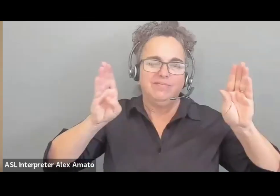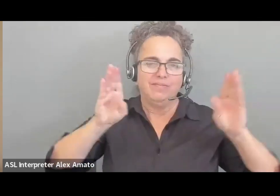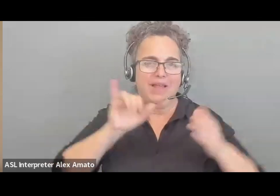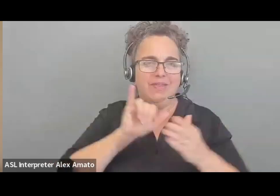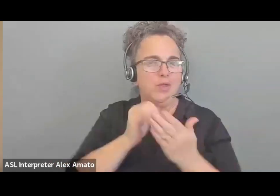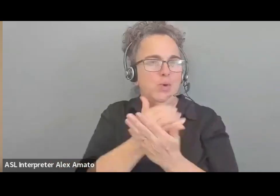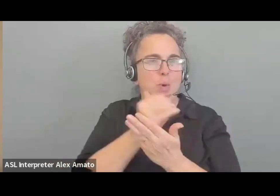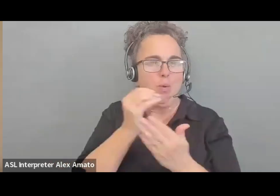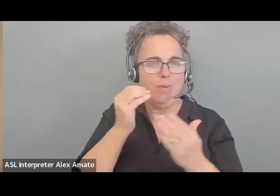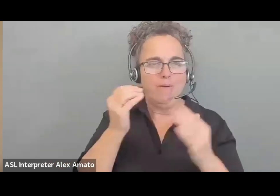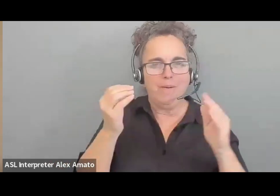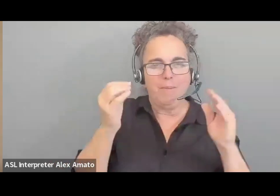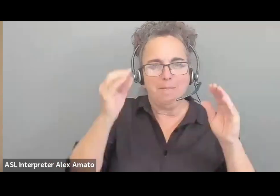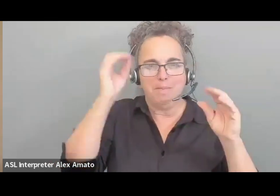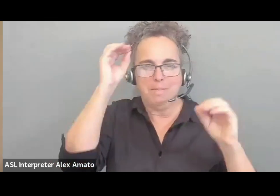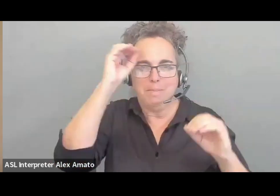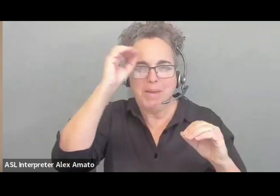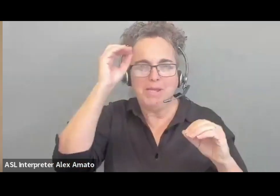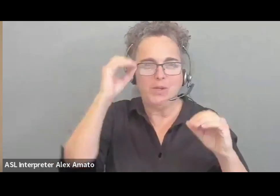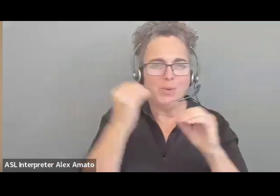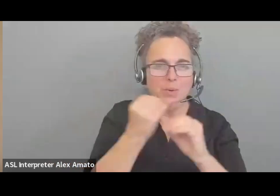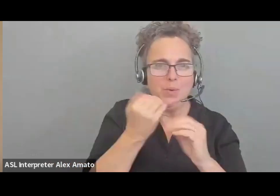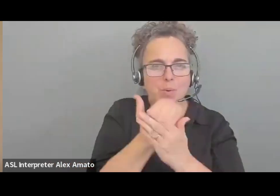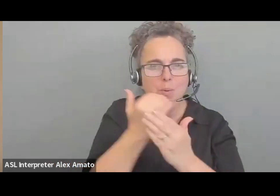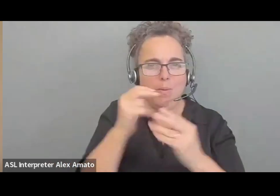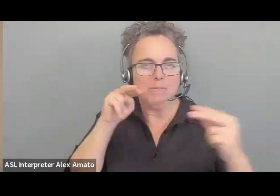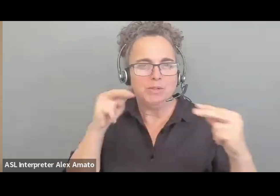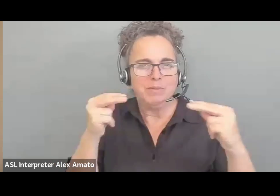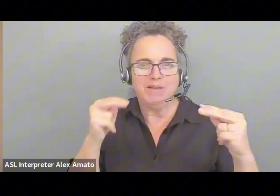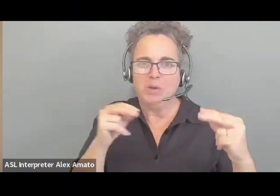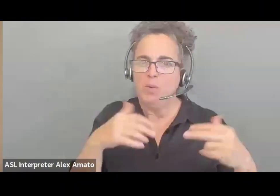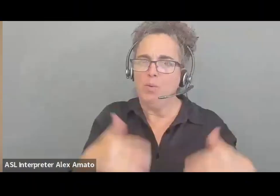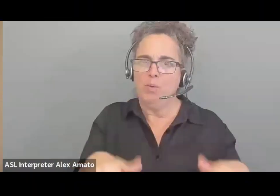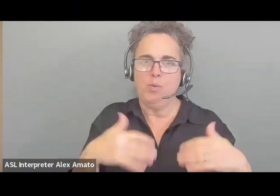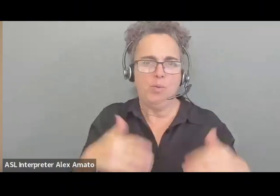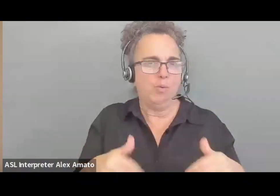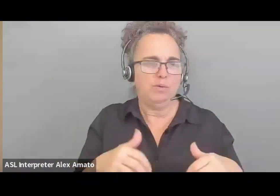And where we're at now is in large part